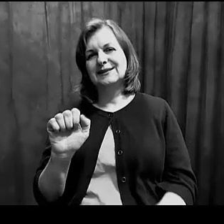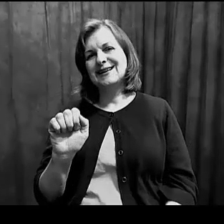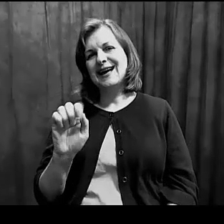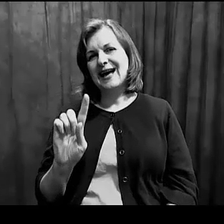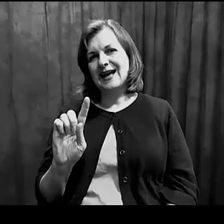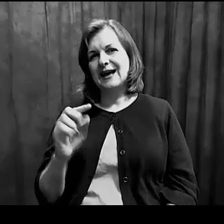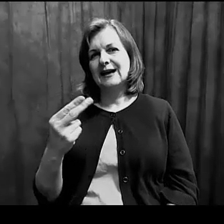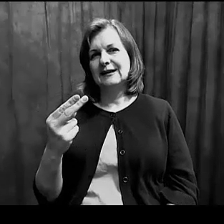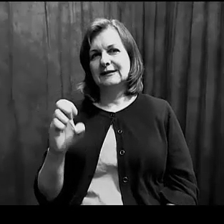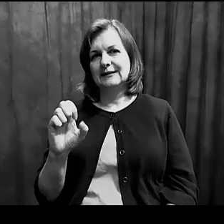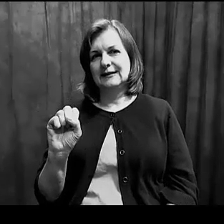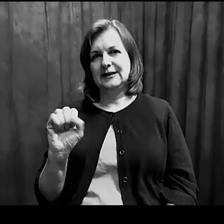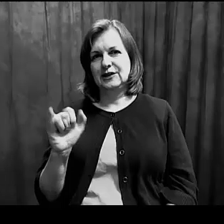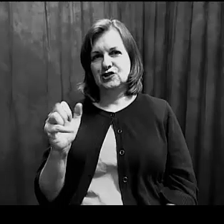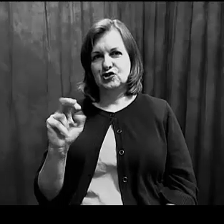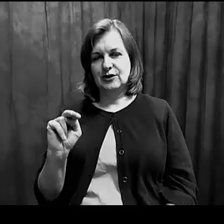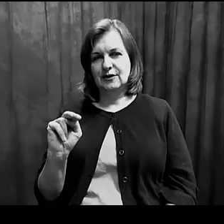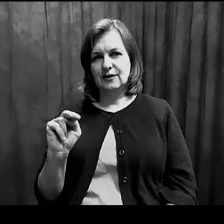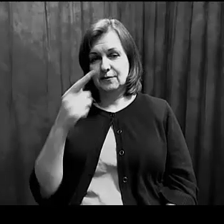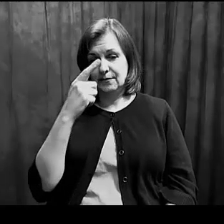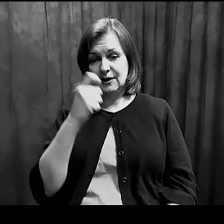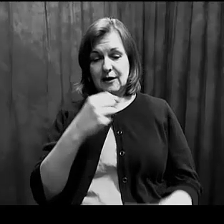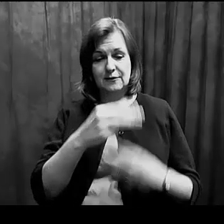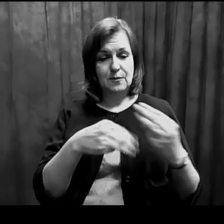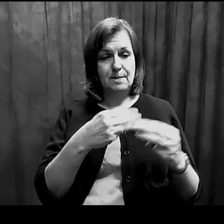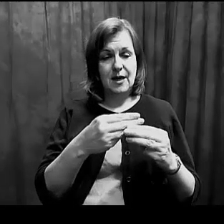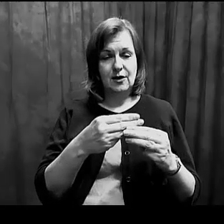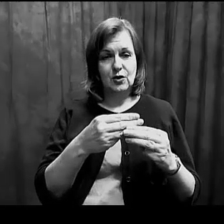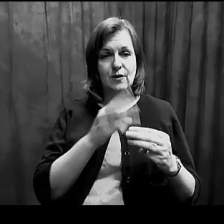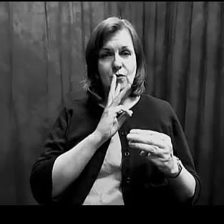this is actually adhesion